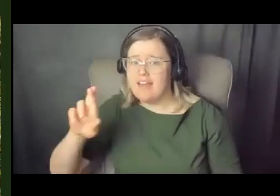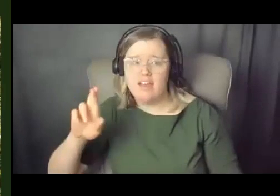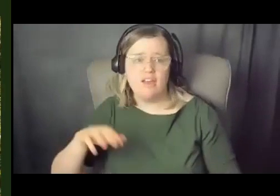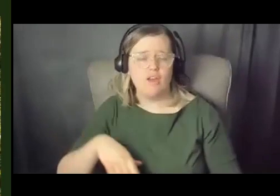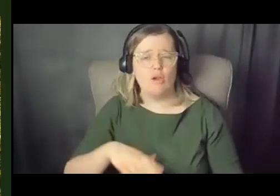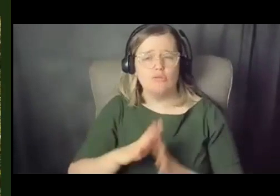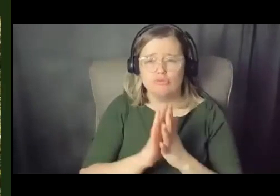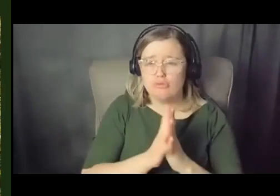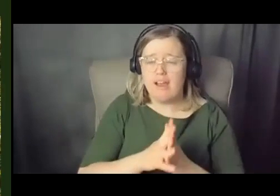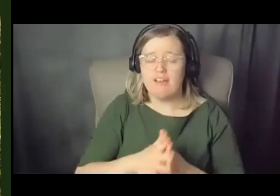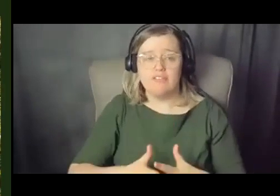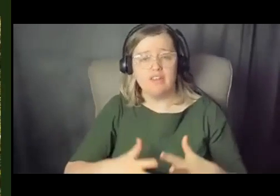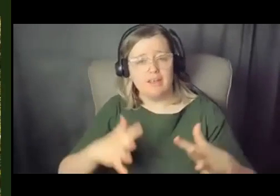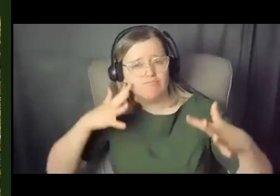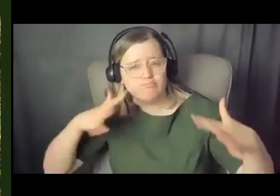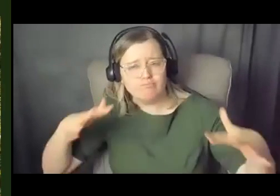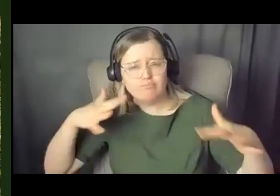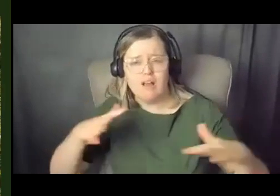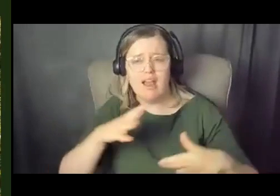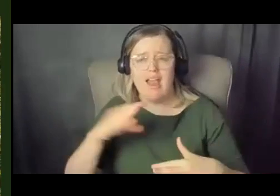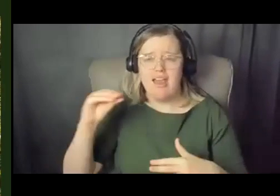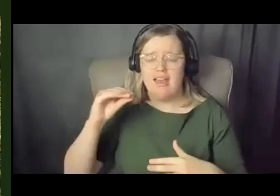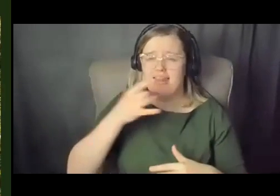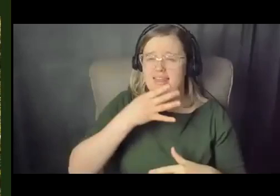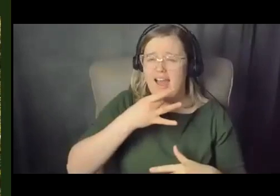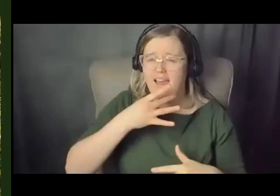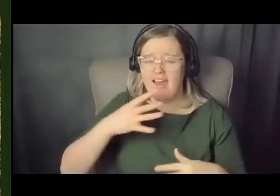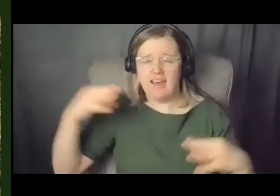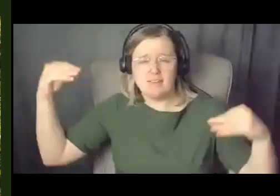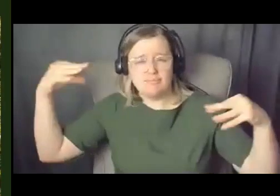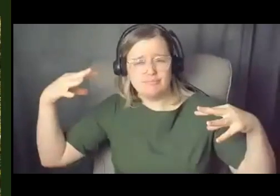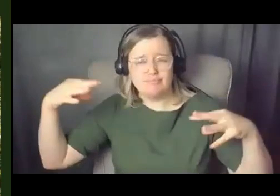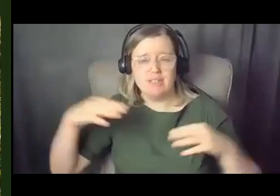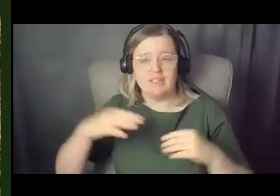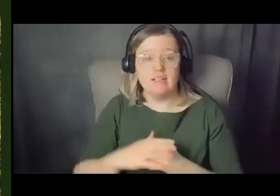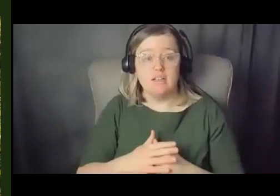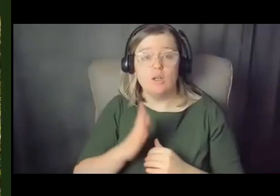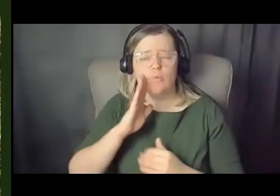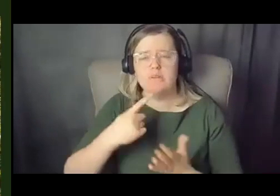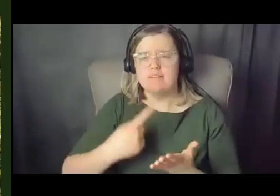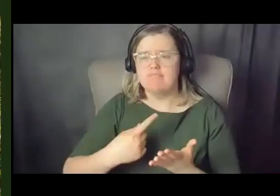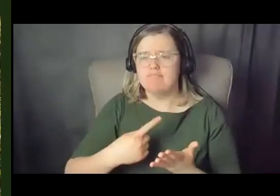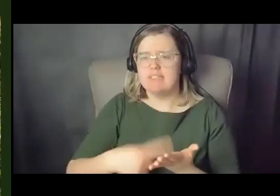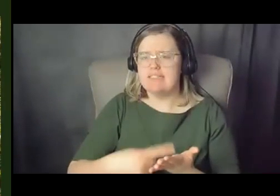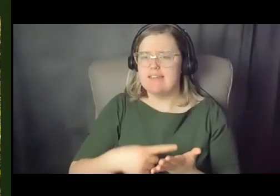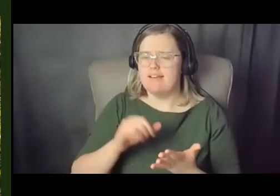and noise and light impacts. We'll be talking more about the impacts to the natural area and